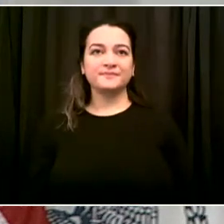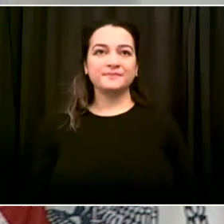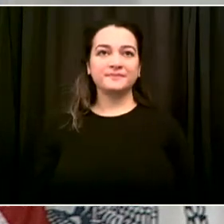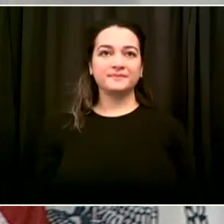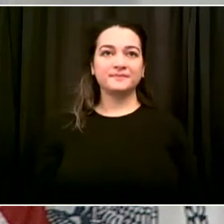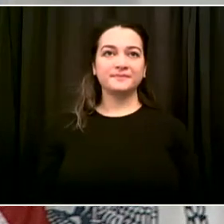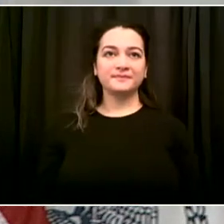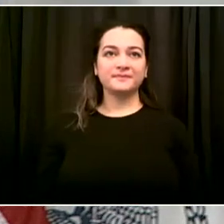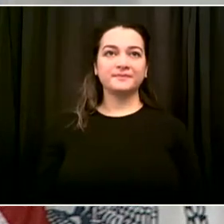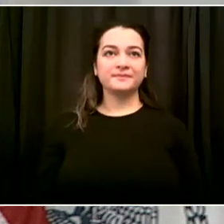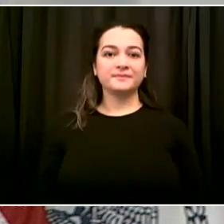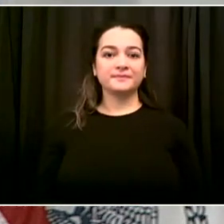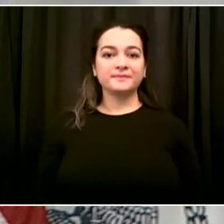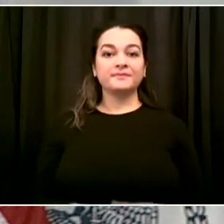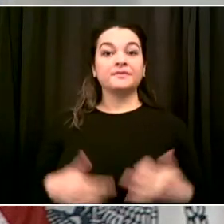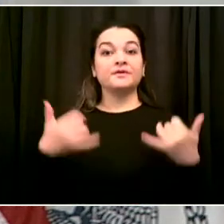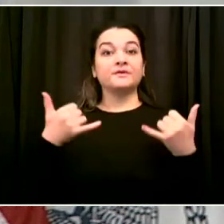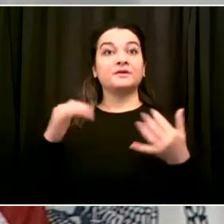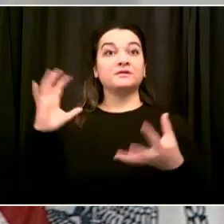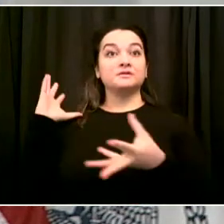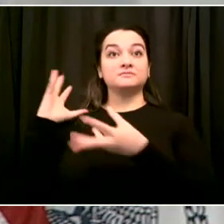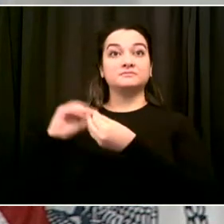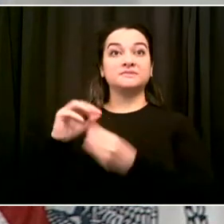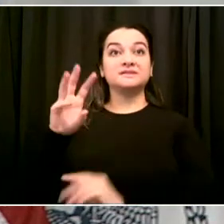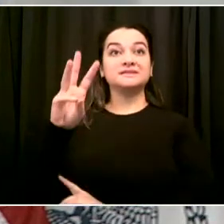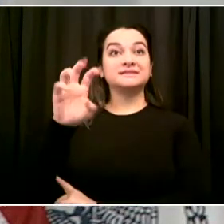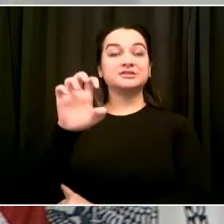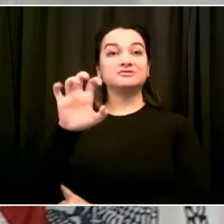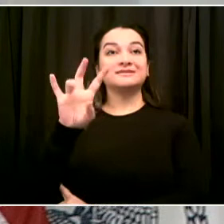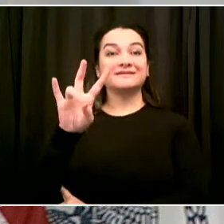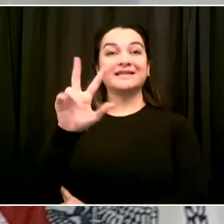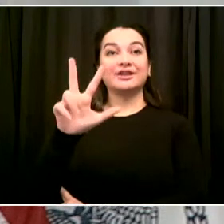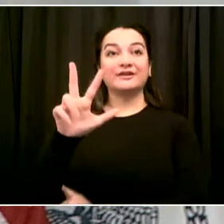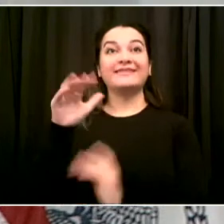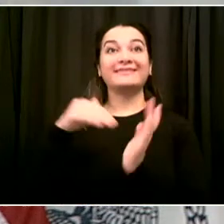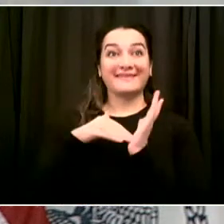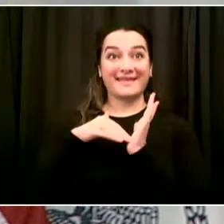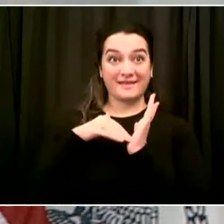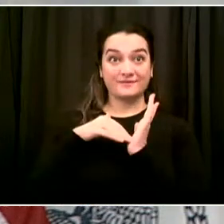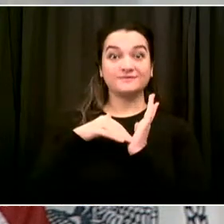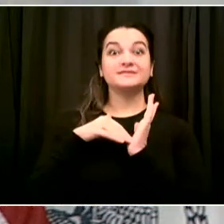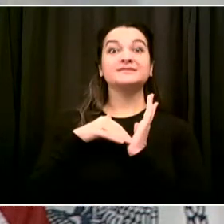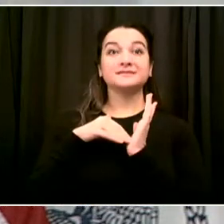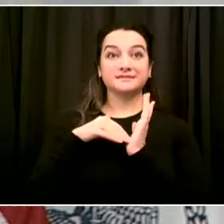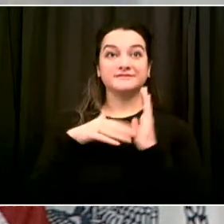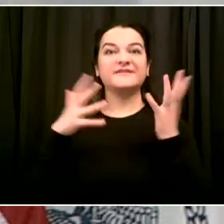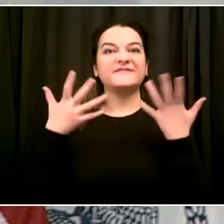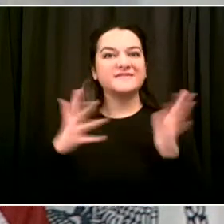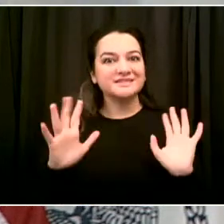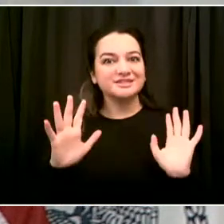OF WHAT THE PRESIDENT HAS DONE, TREMENDOUSLY HELPFUL. WE ARE GOING TO KEEPEPPU PU SHGN FOR MORE. JUST TO GIVE YOU A SENSE OF WHERE WE STD ANNOW, HERE IS